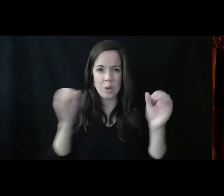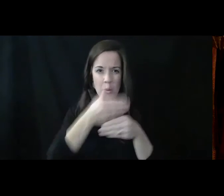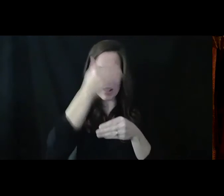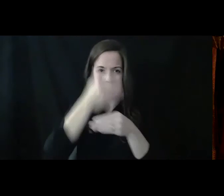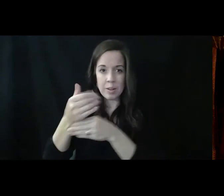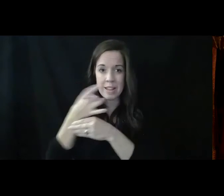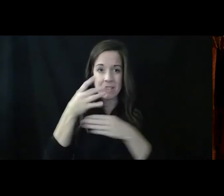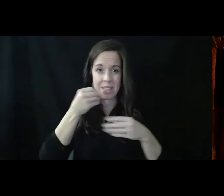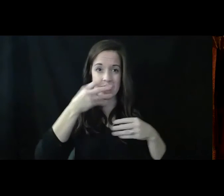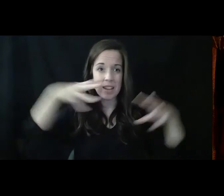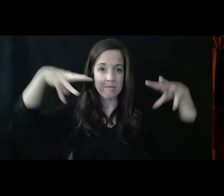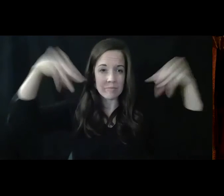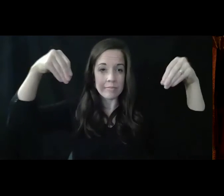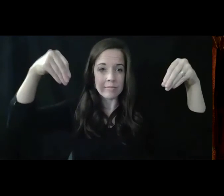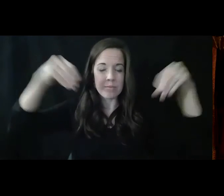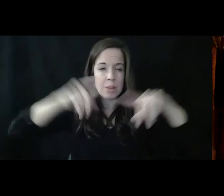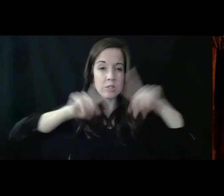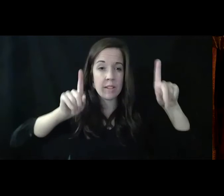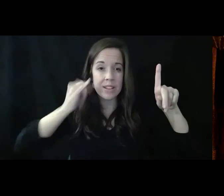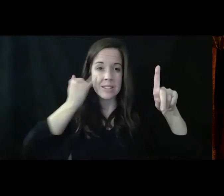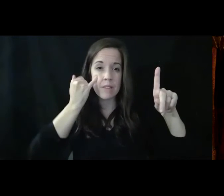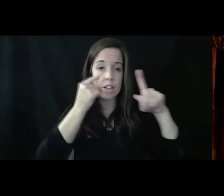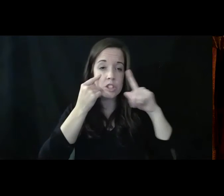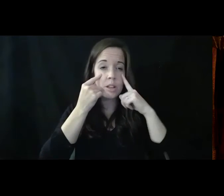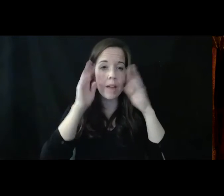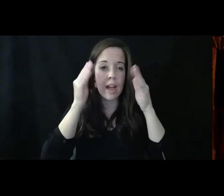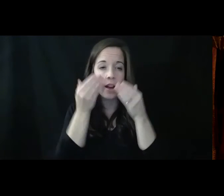it made no difference if I shut my eyes. That’s how dark it got.